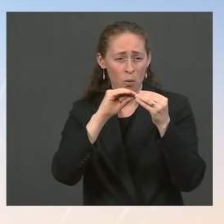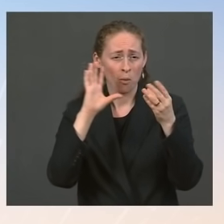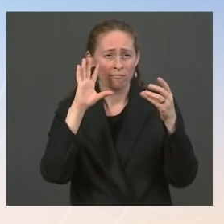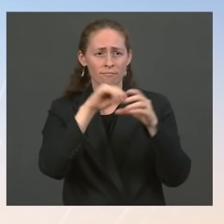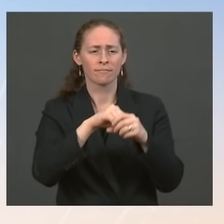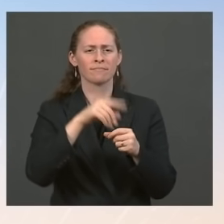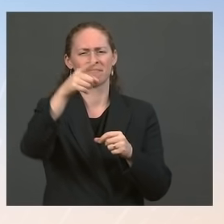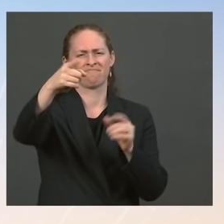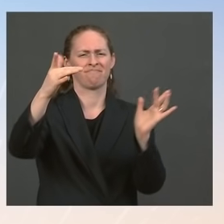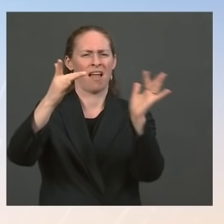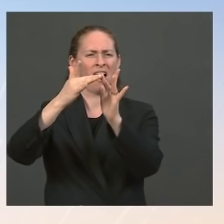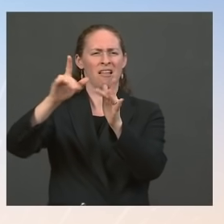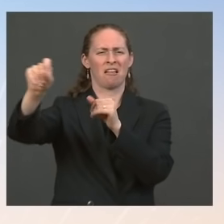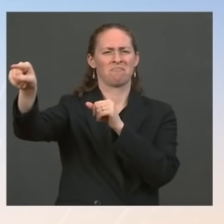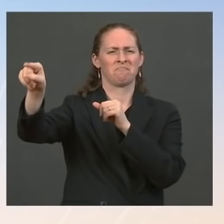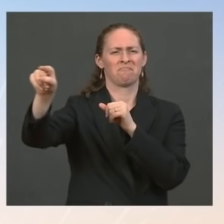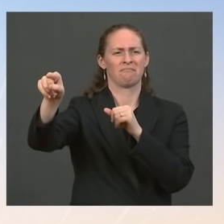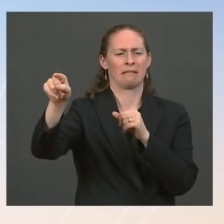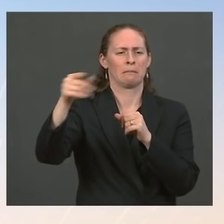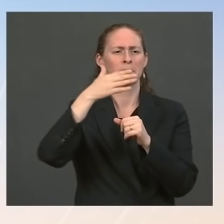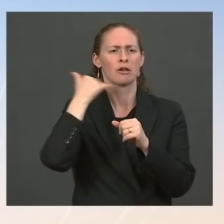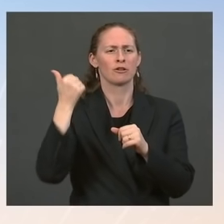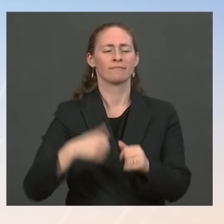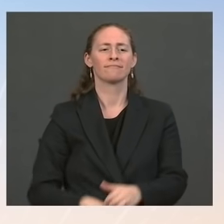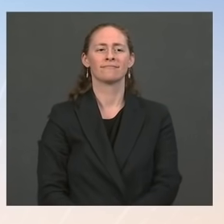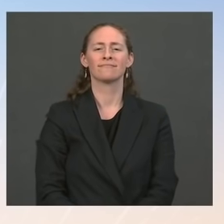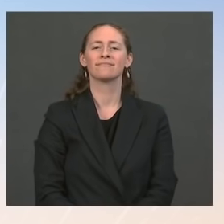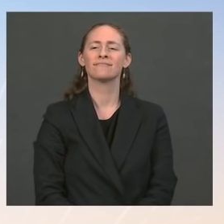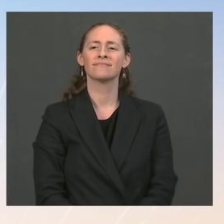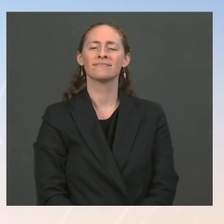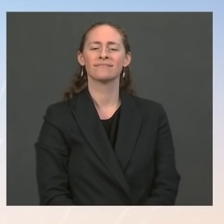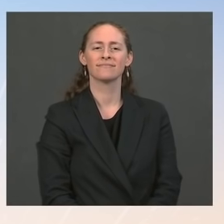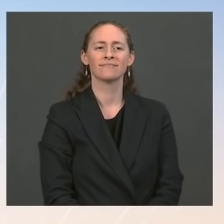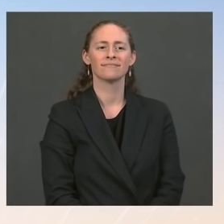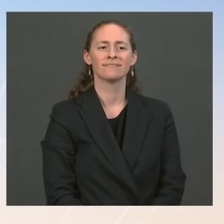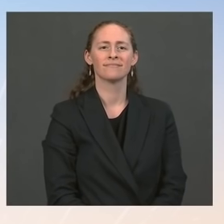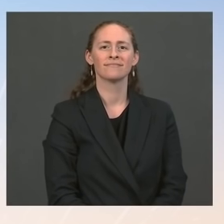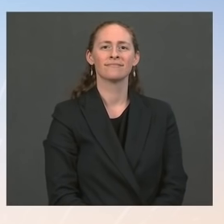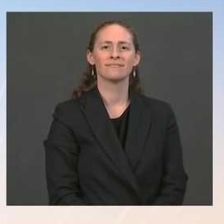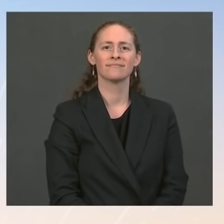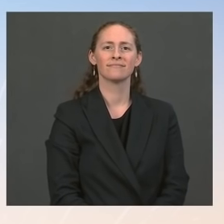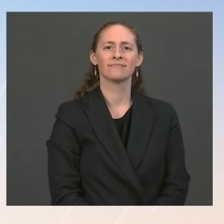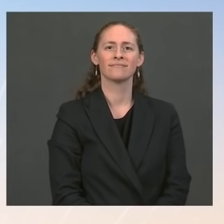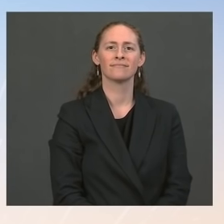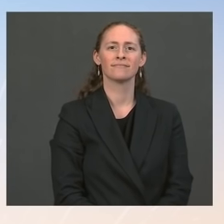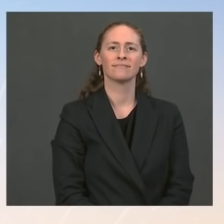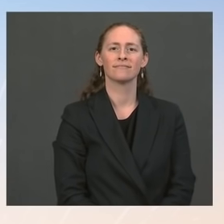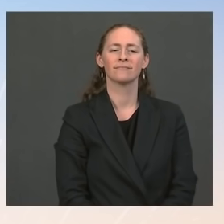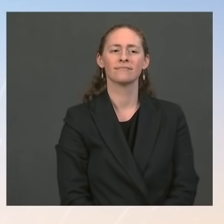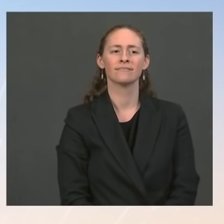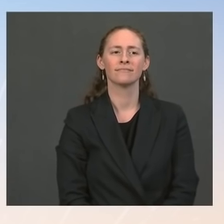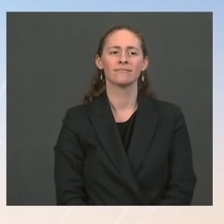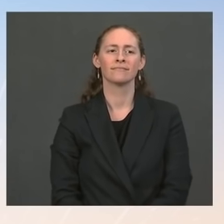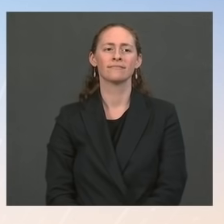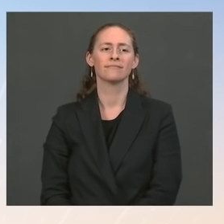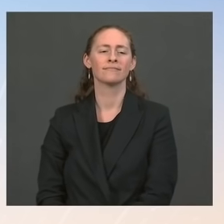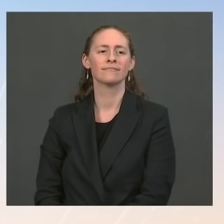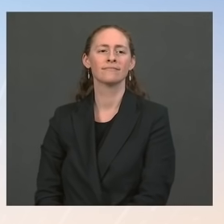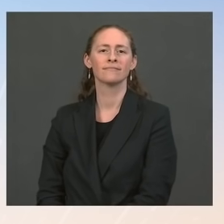and more details than I would. Simon, go ahead. The Press: Thank you. I have a couple of questions on Ethiopia -- Ms. Psaki: Sure.